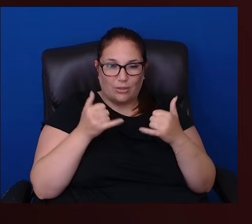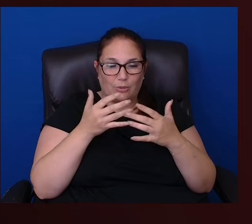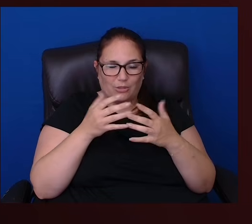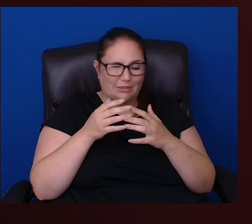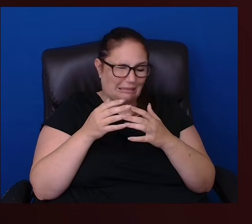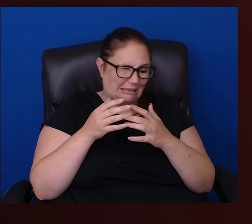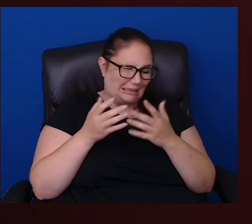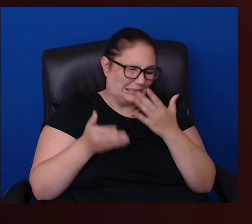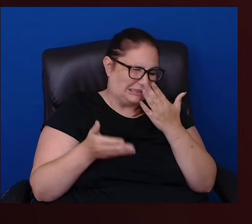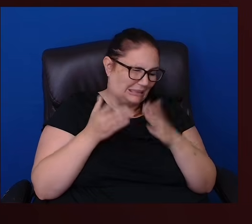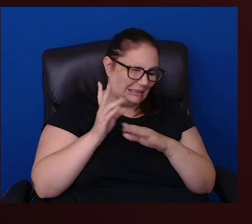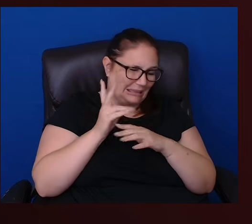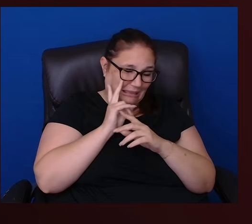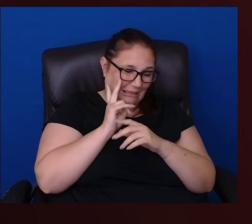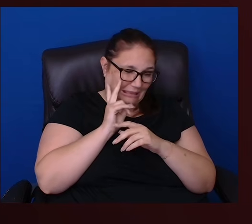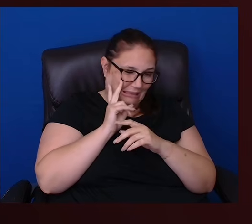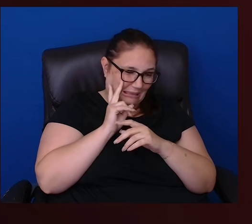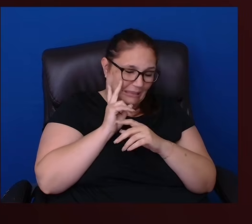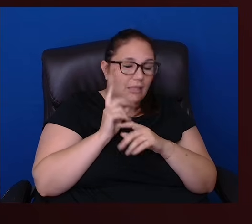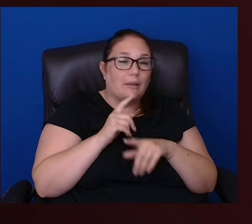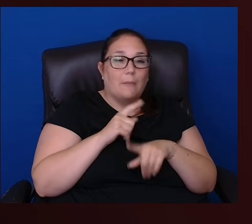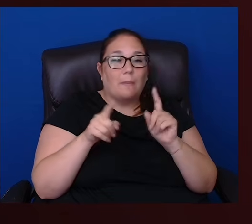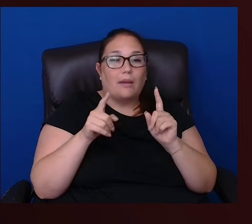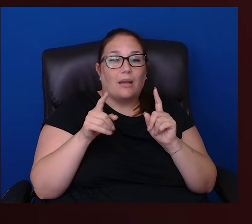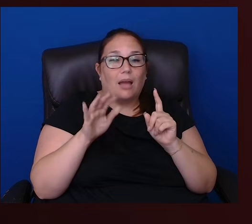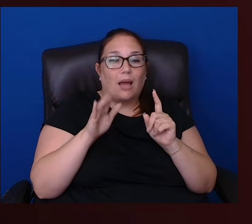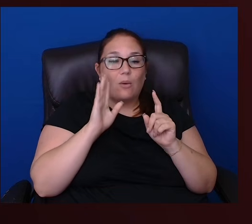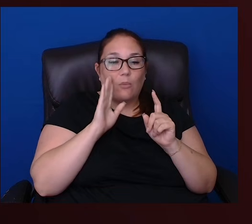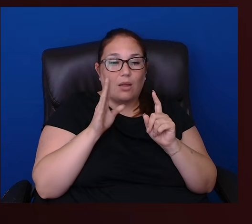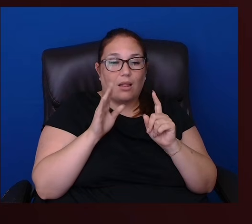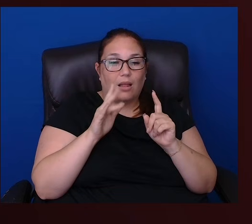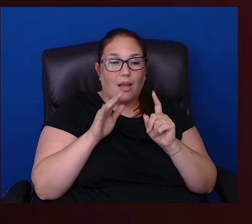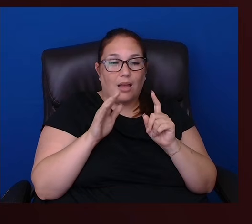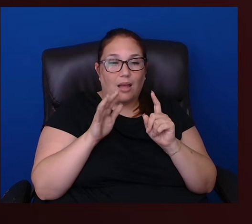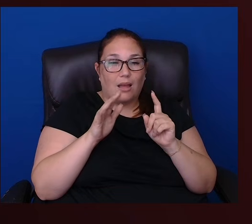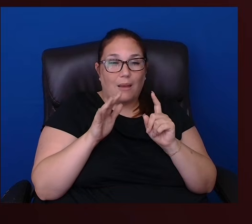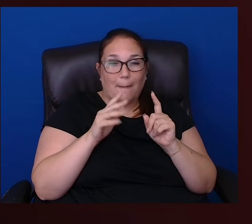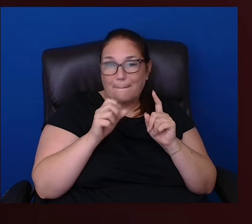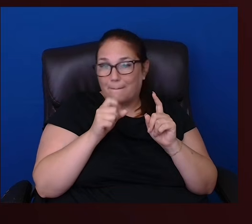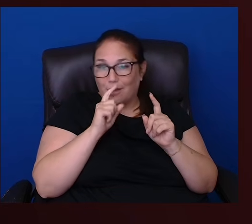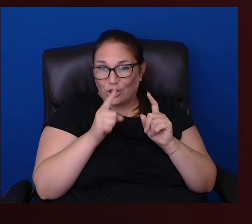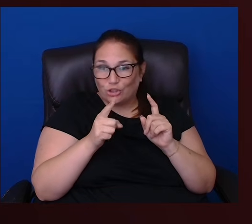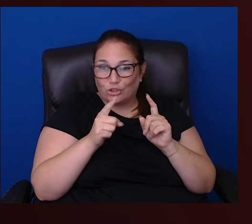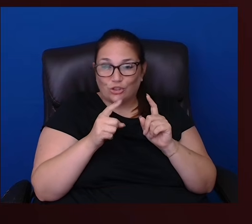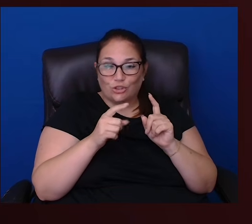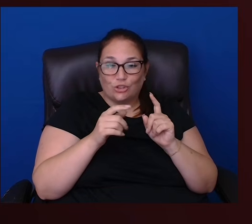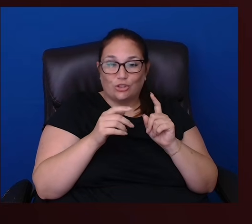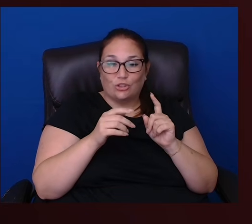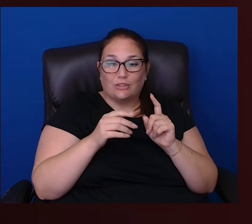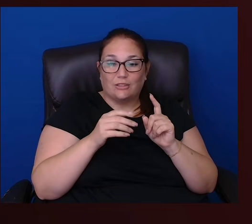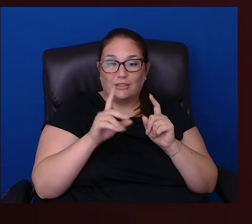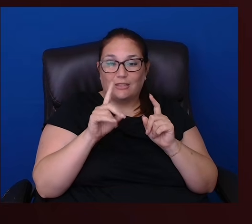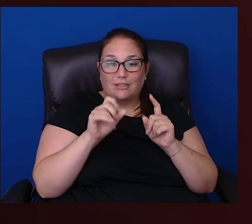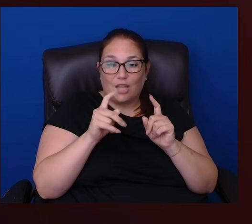So, now I'm going to make sure Docker s running, and we'll just run it, and I'll show you what's going on.